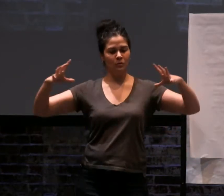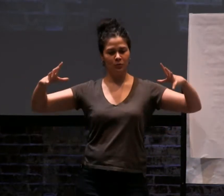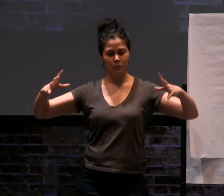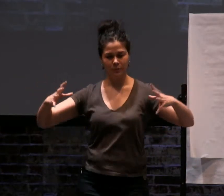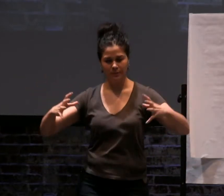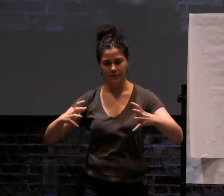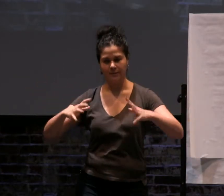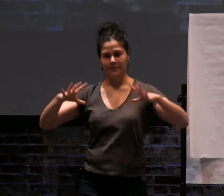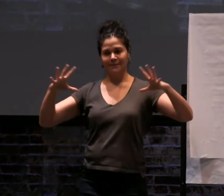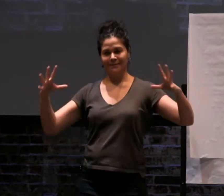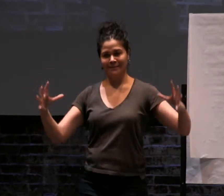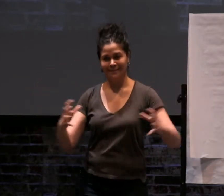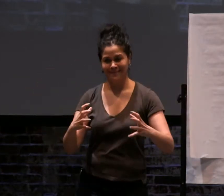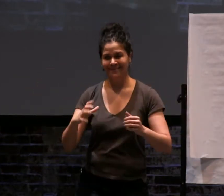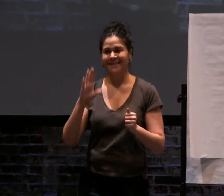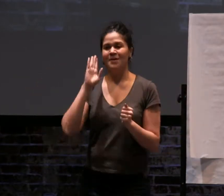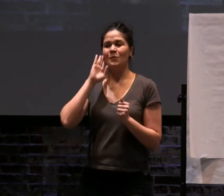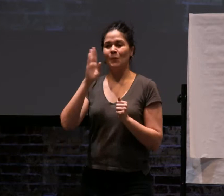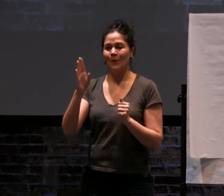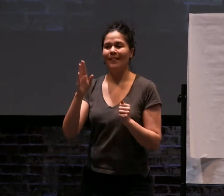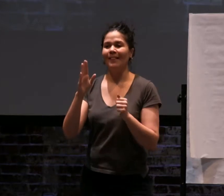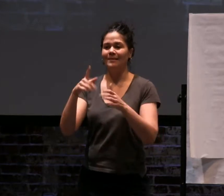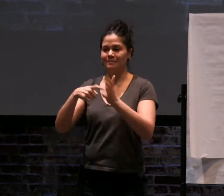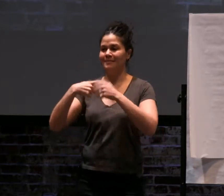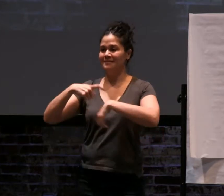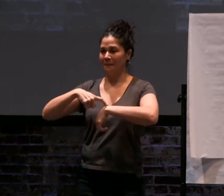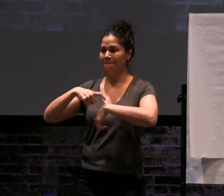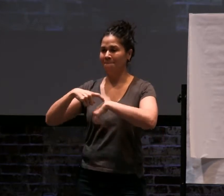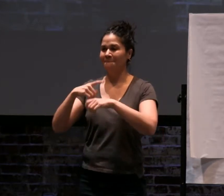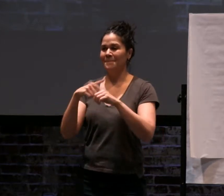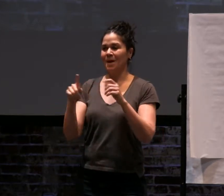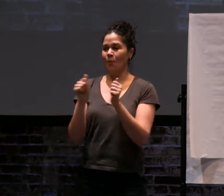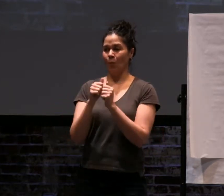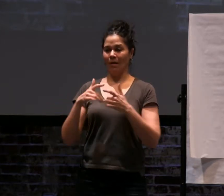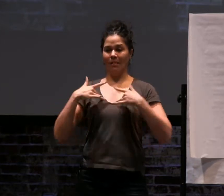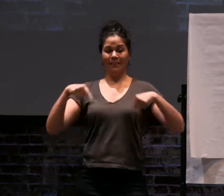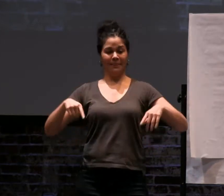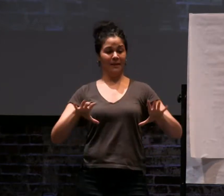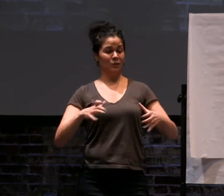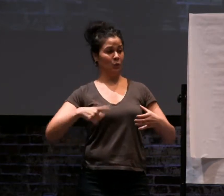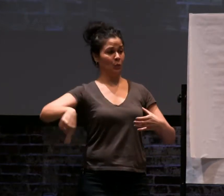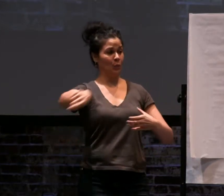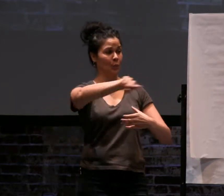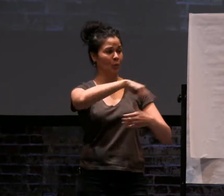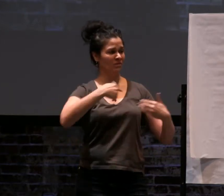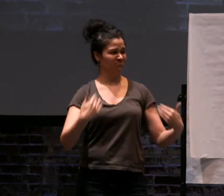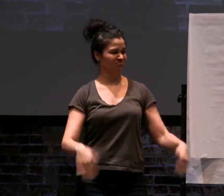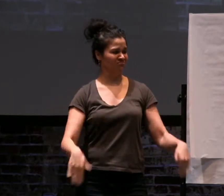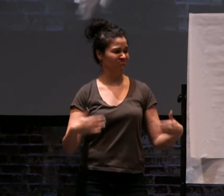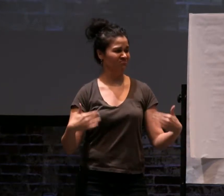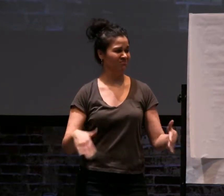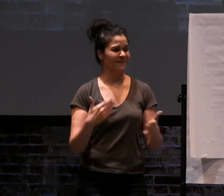The process requires each one of us coming together and working authentically together. And it takes time.